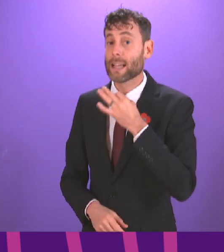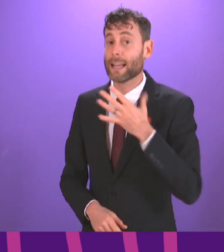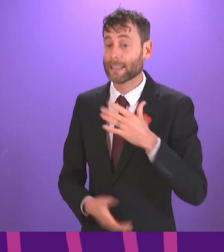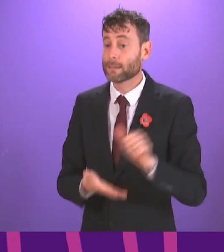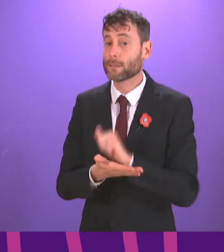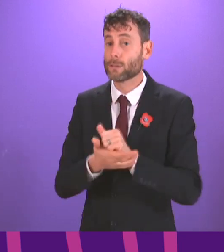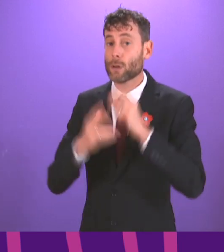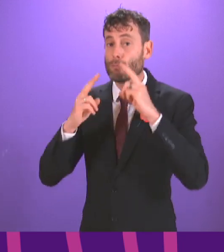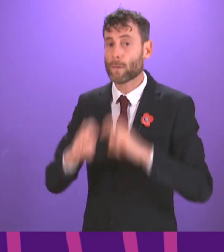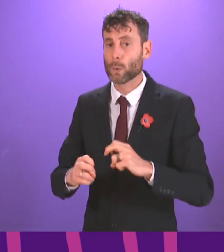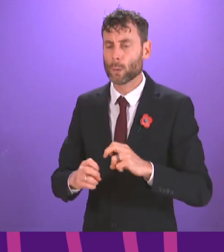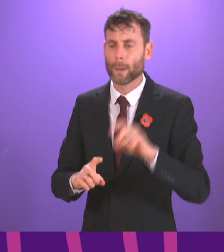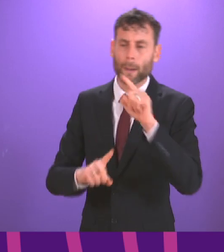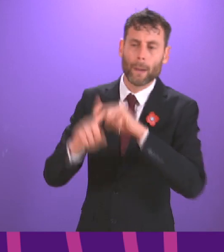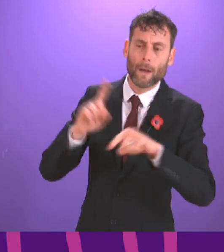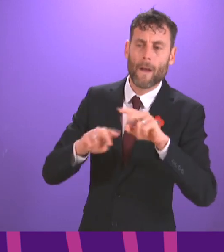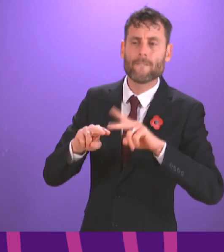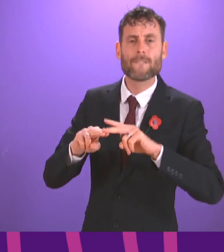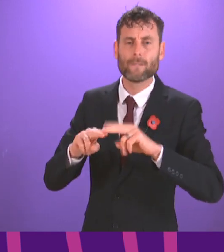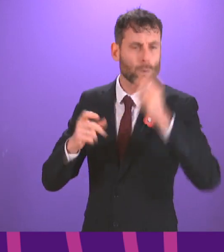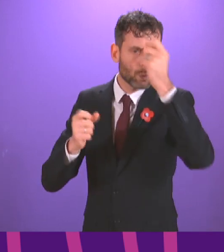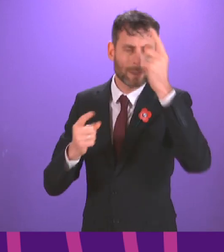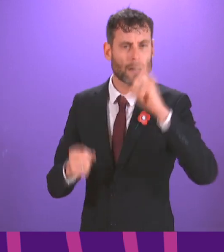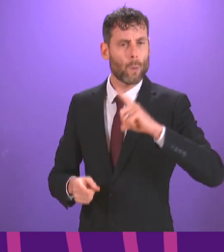Communities in Fife cannot understand why the Scottish Government has withdrawn its